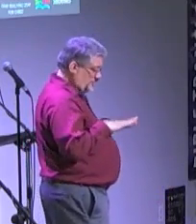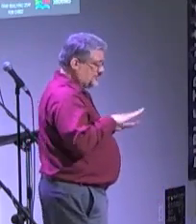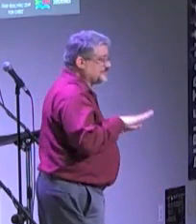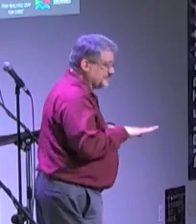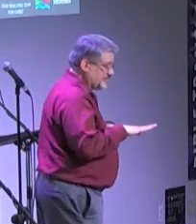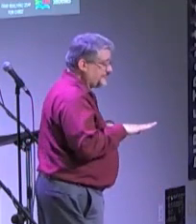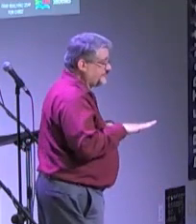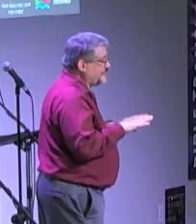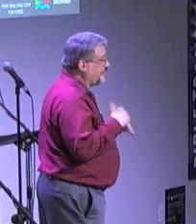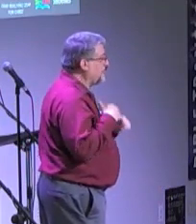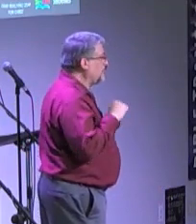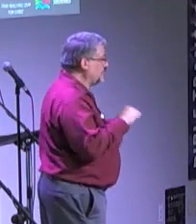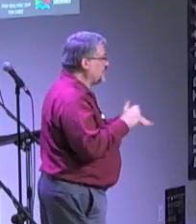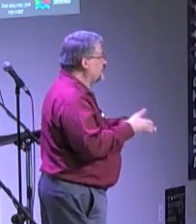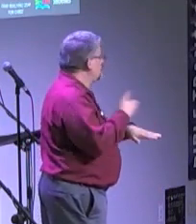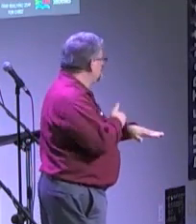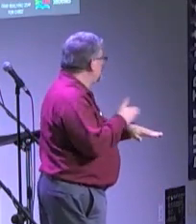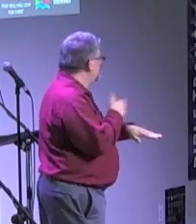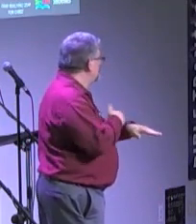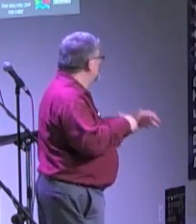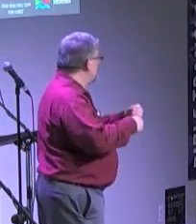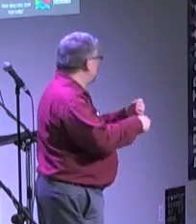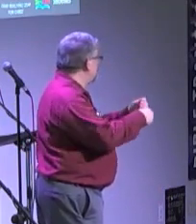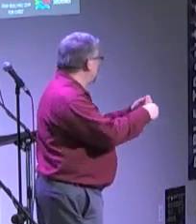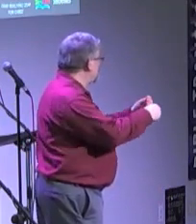So. We've made one step forward in that and we're looking to continue to improve and as we go add more features.